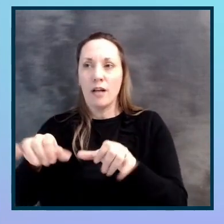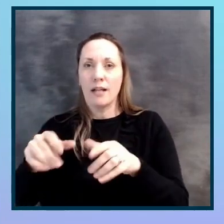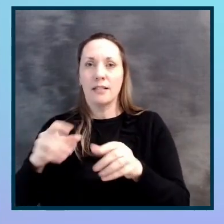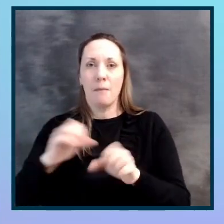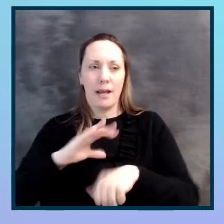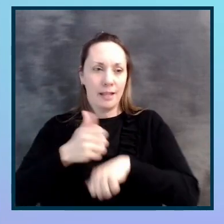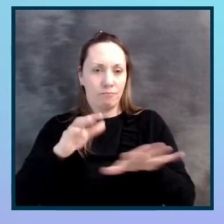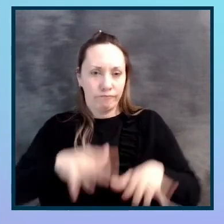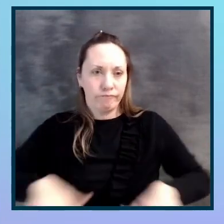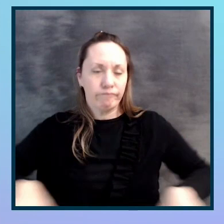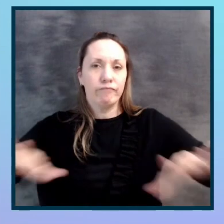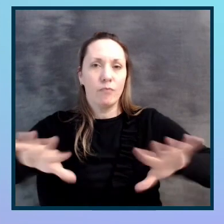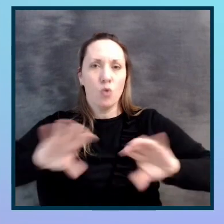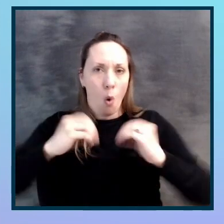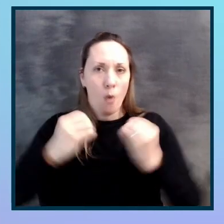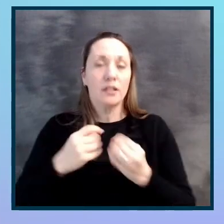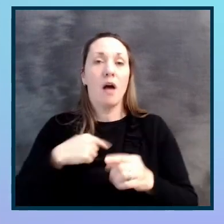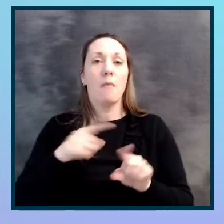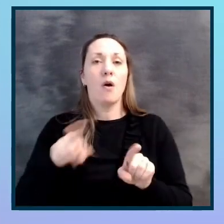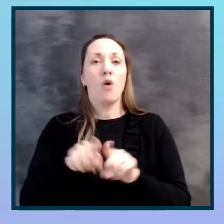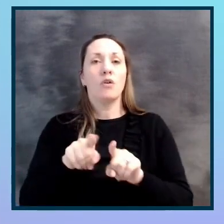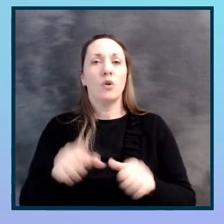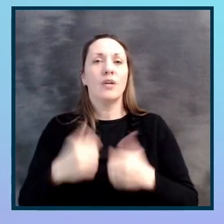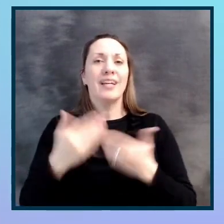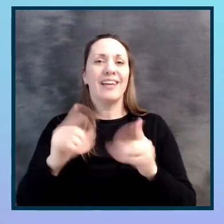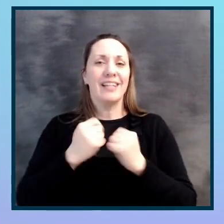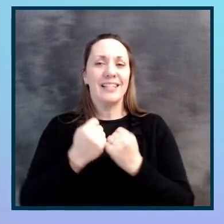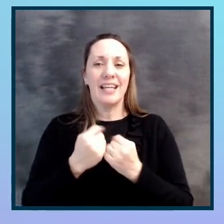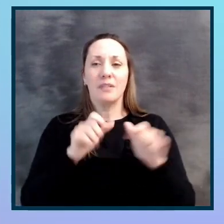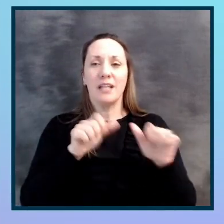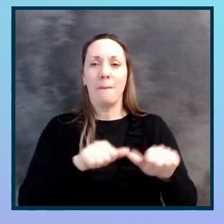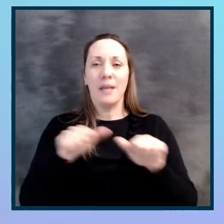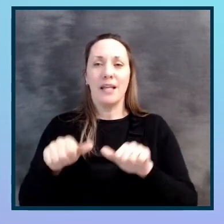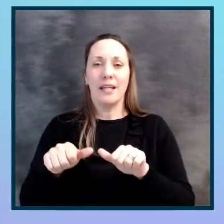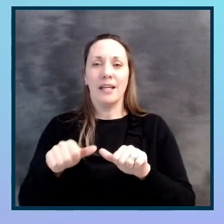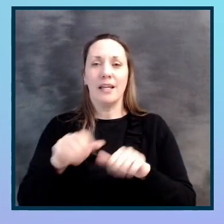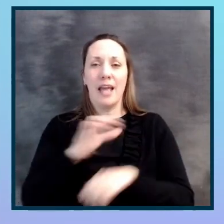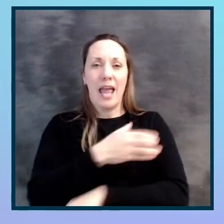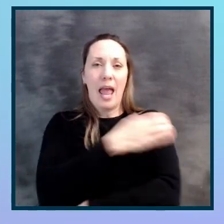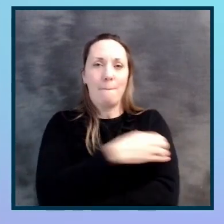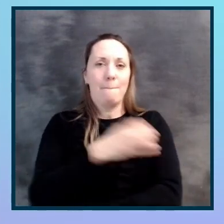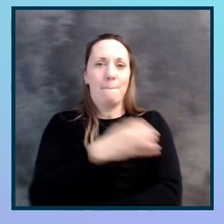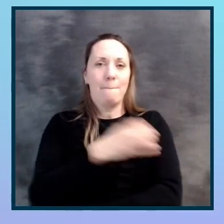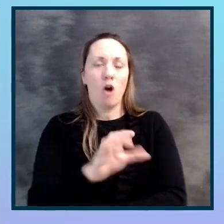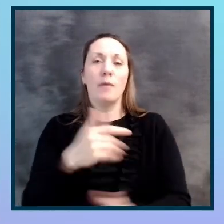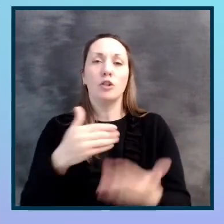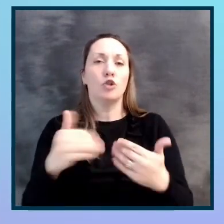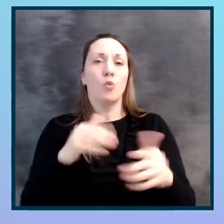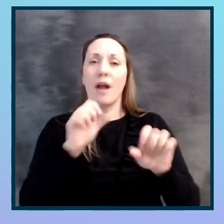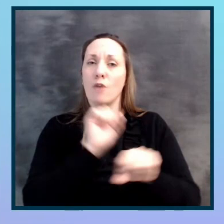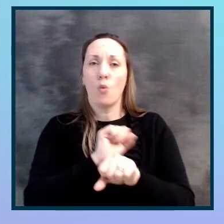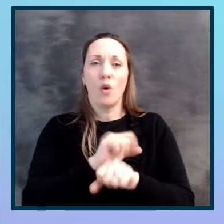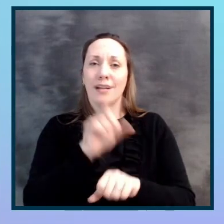but then who are able to give teams the ability and the empowerment to do whatever work is necessary to meet those standards.